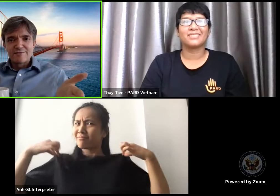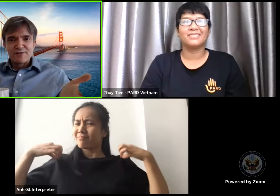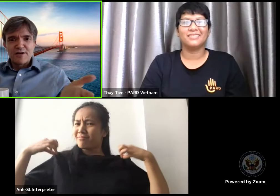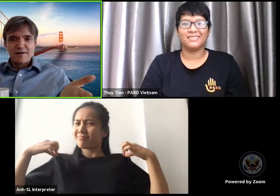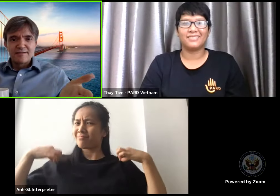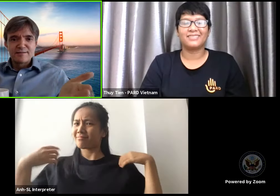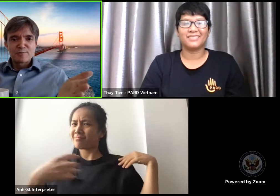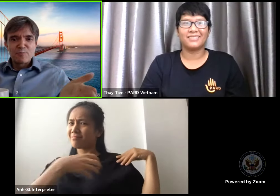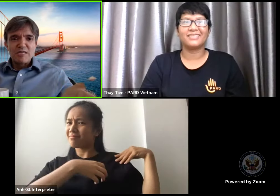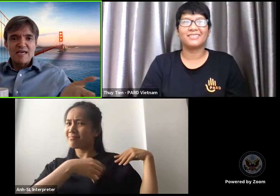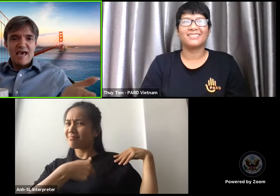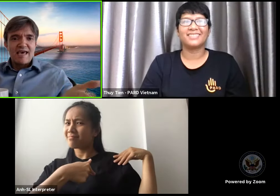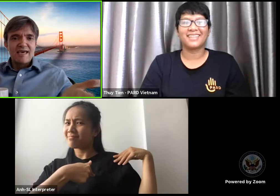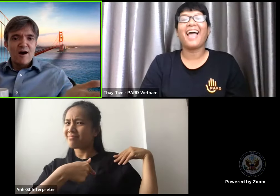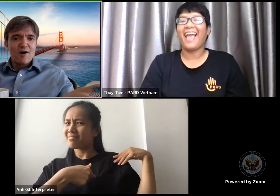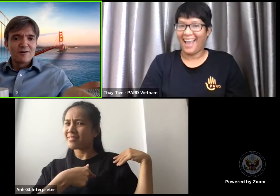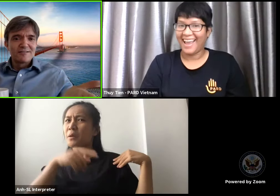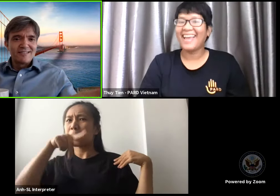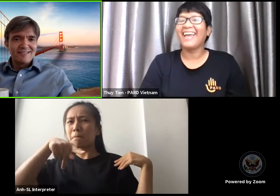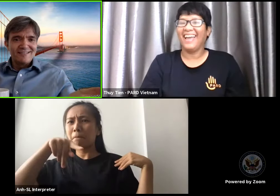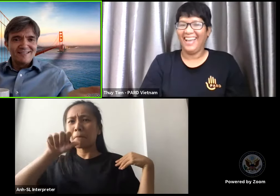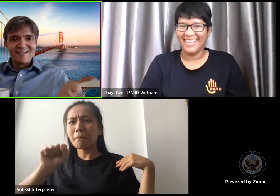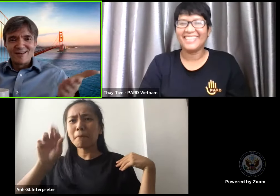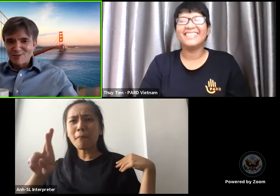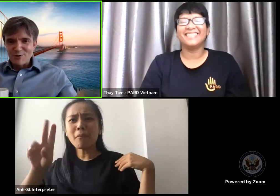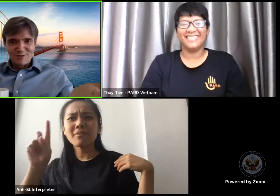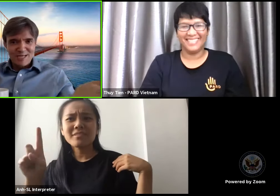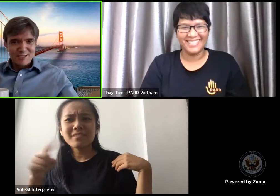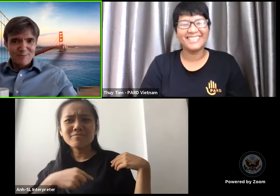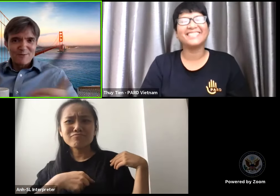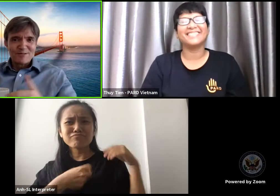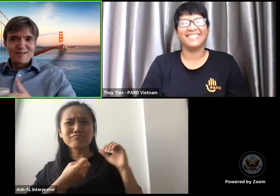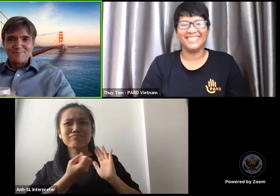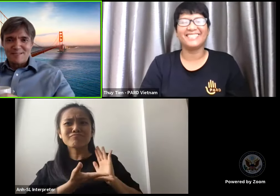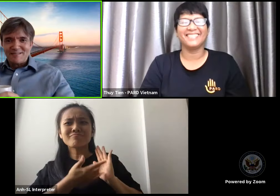for the audience "PARD," so, tell us about what that means.